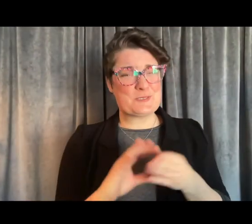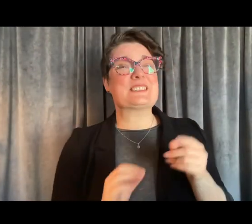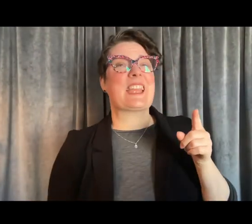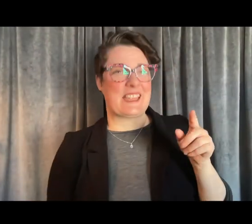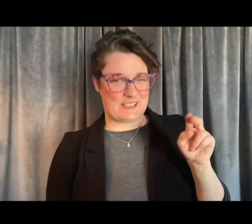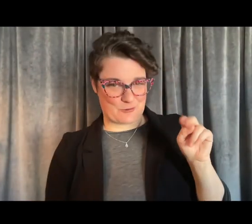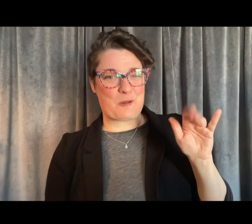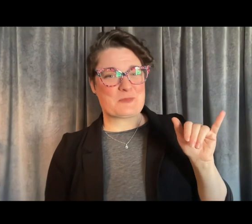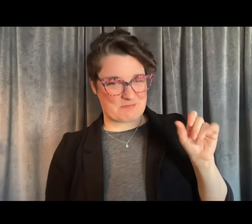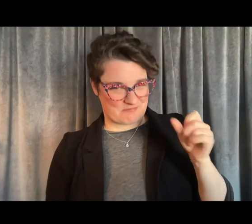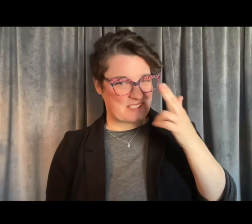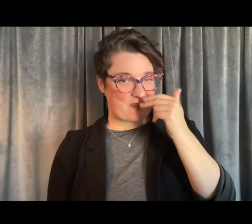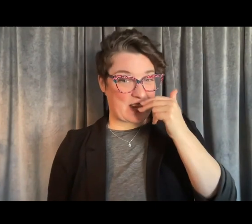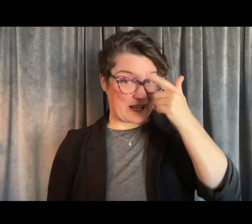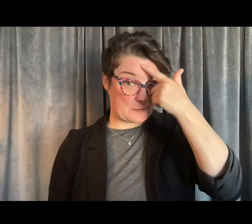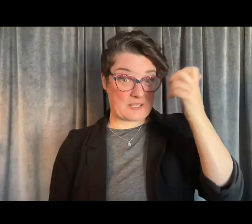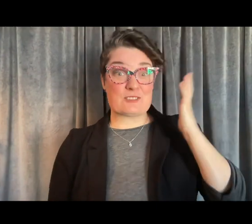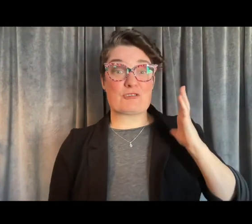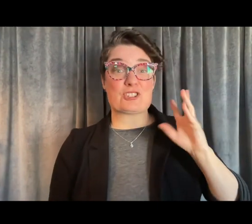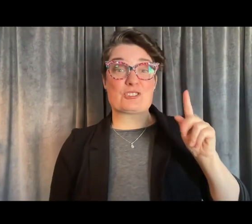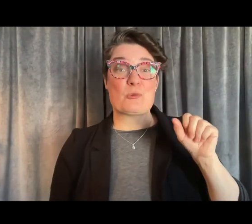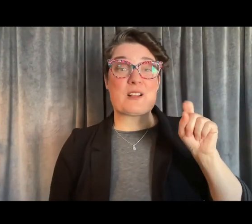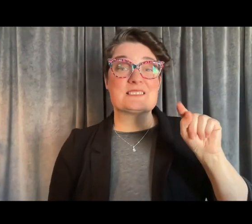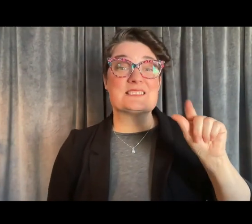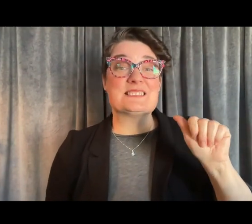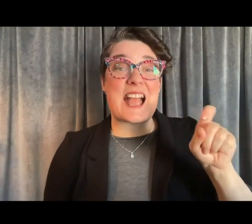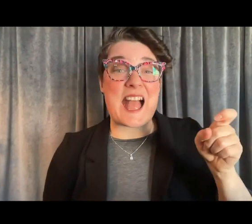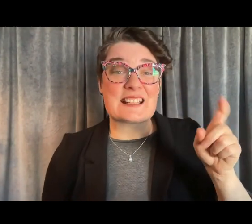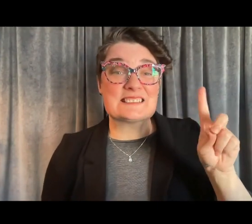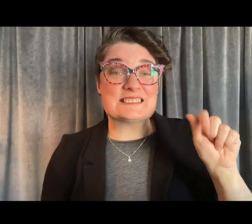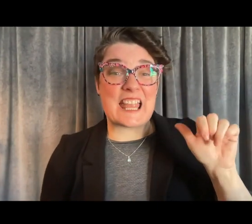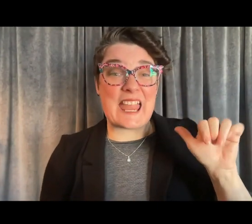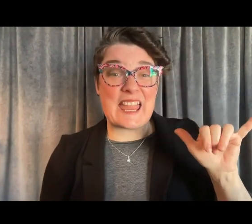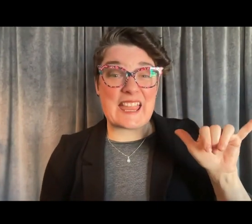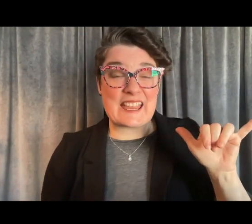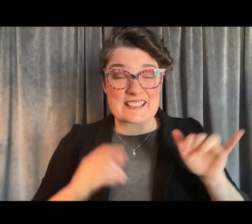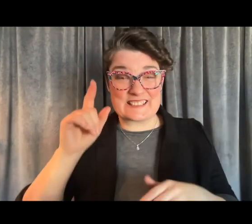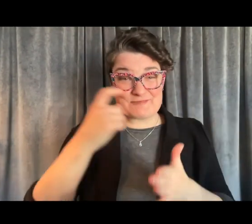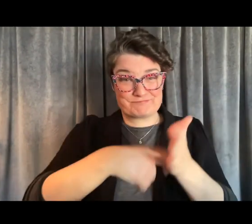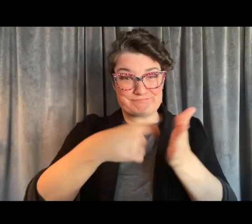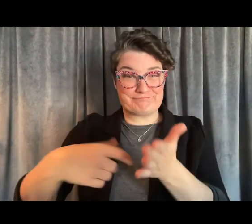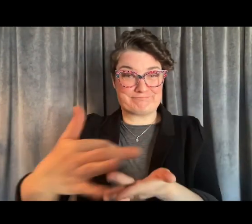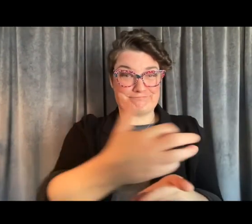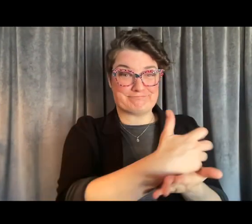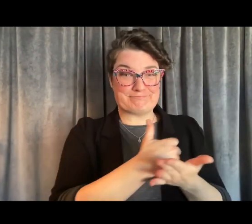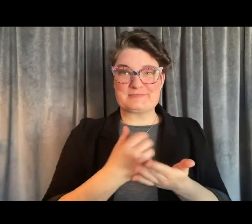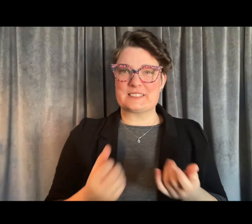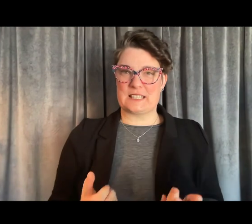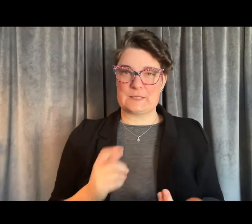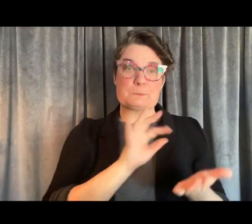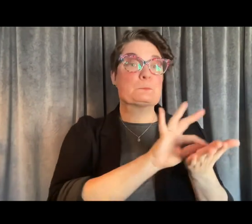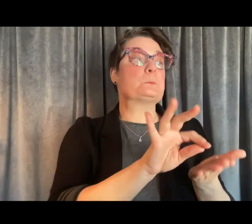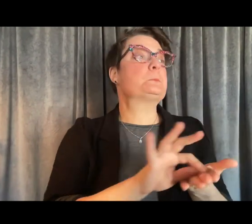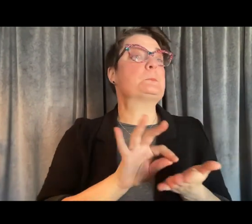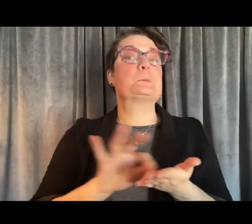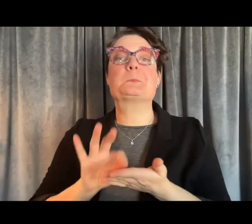It's funny cuz it is originally kind of like tax day, right? Like, you're like, oh, how many trees?